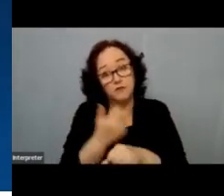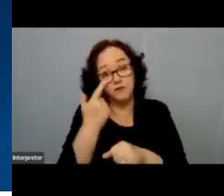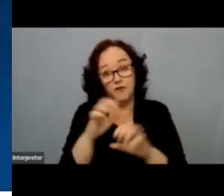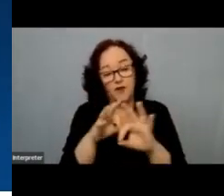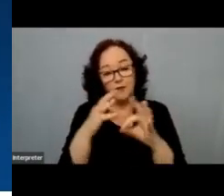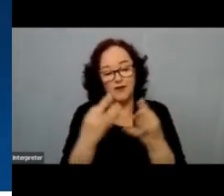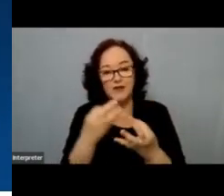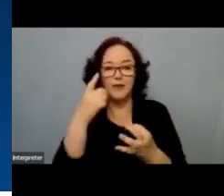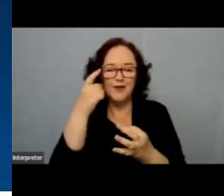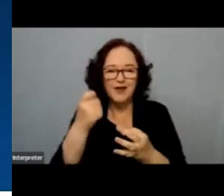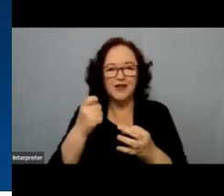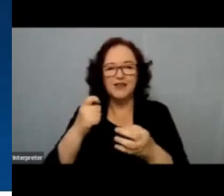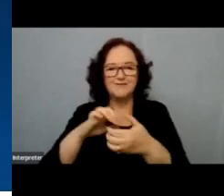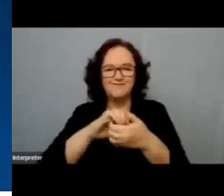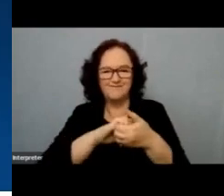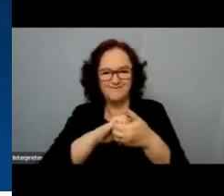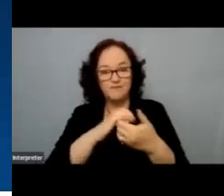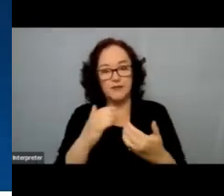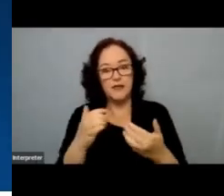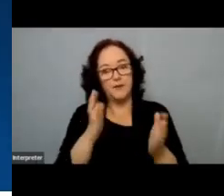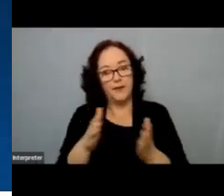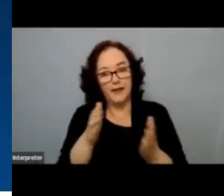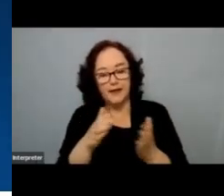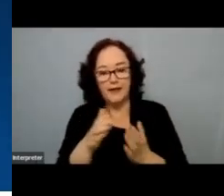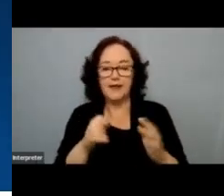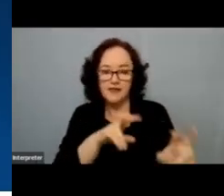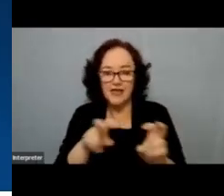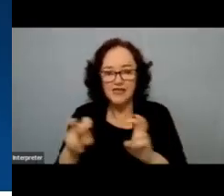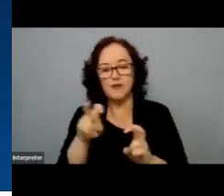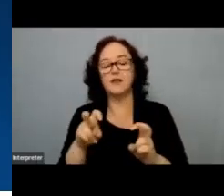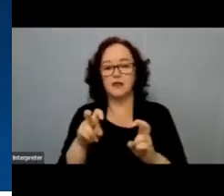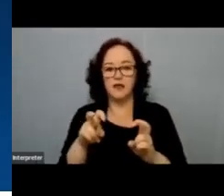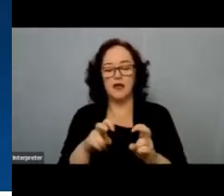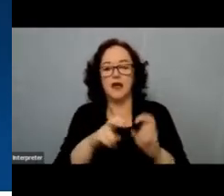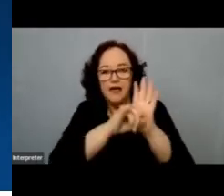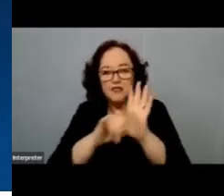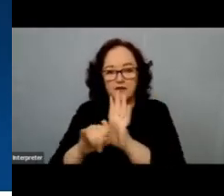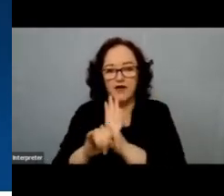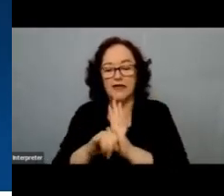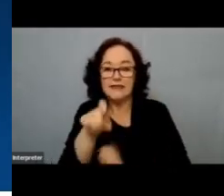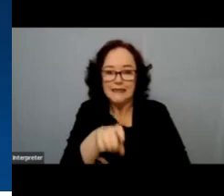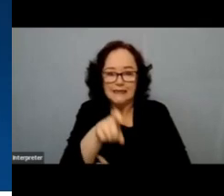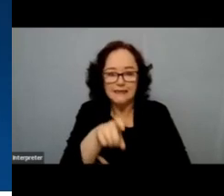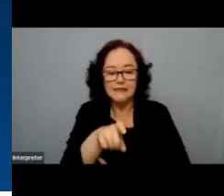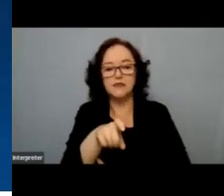joint planning and discussion and assessment around identifying needs and strikes of